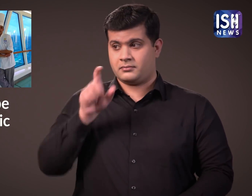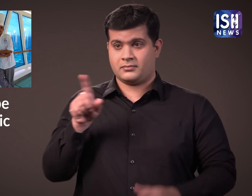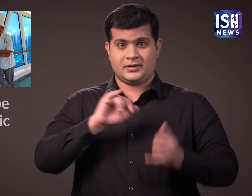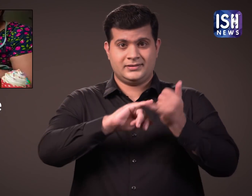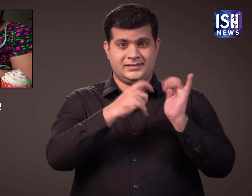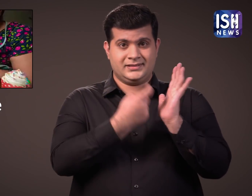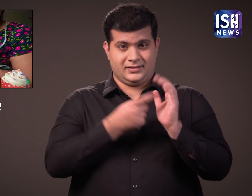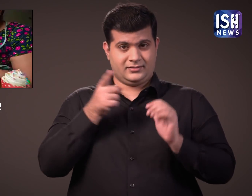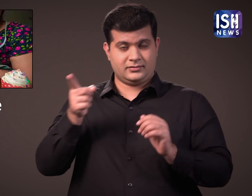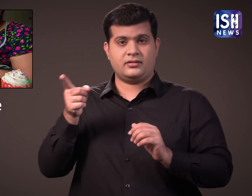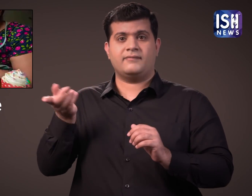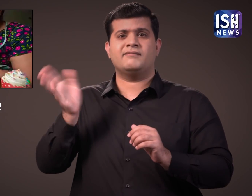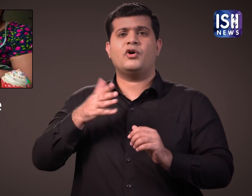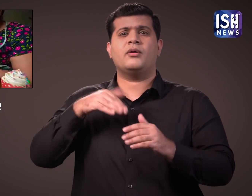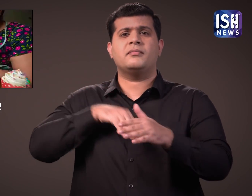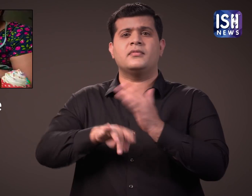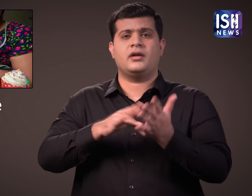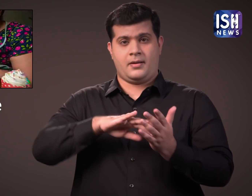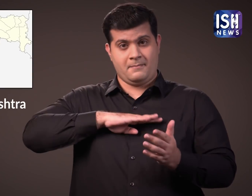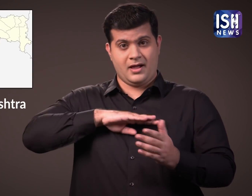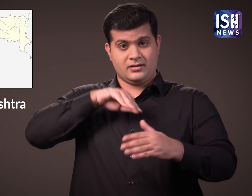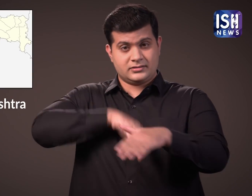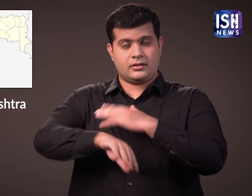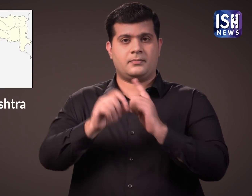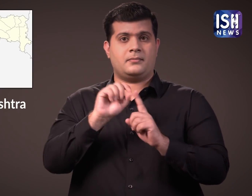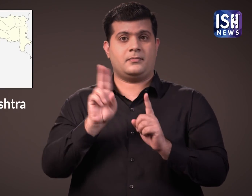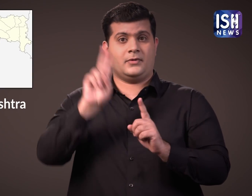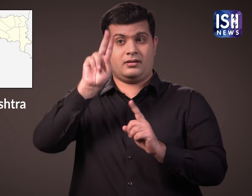Shrutee Rane is from Palghar in Maharashtra.